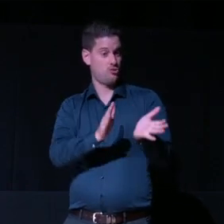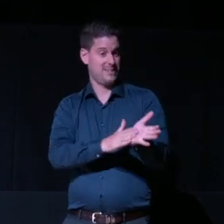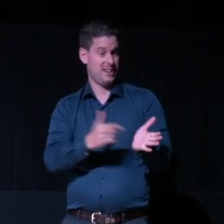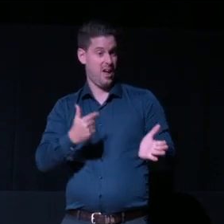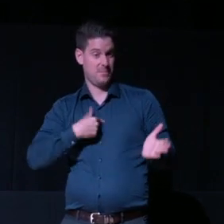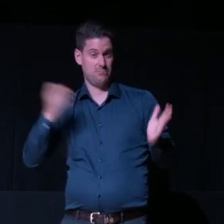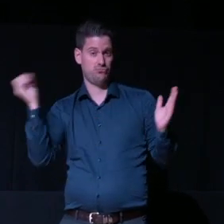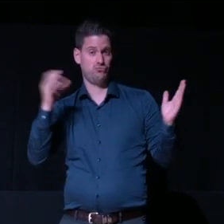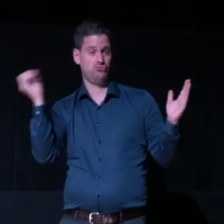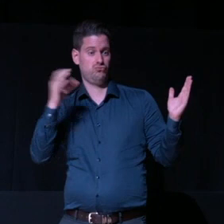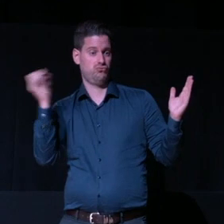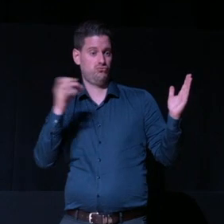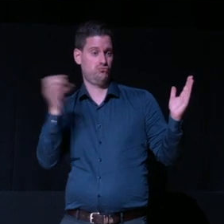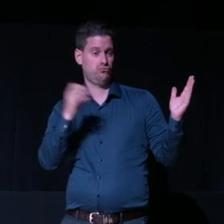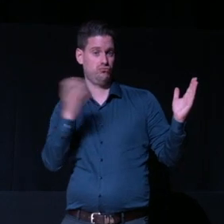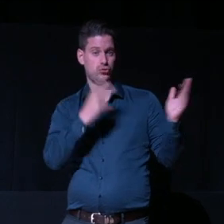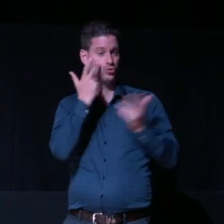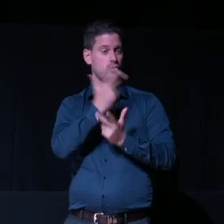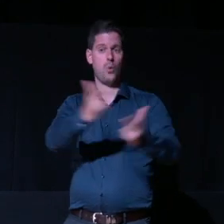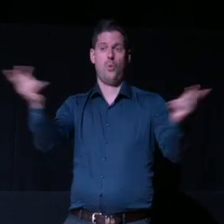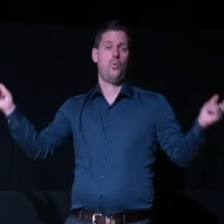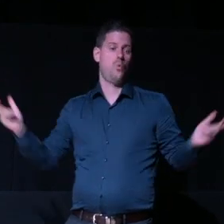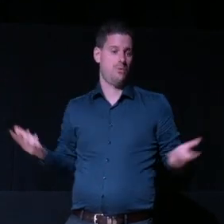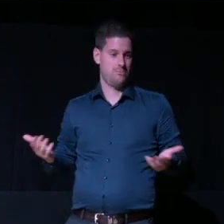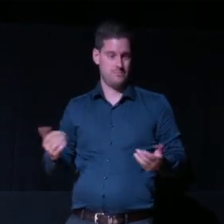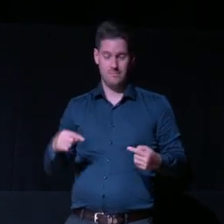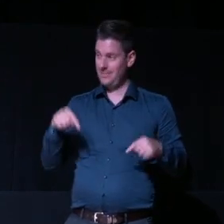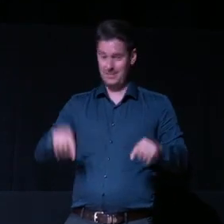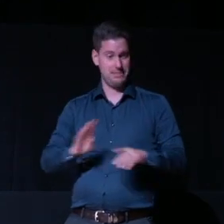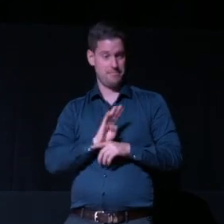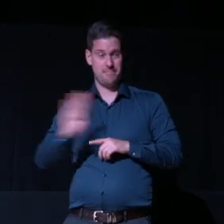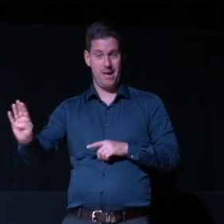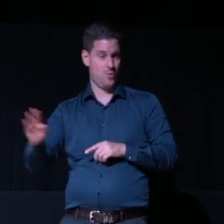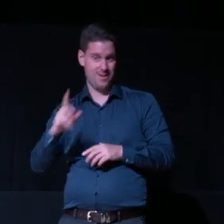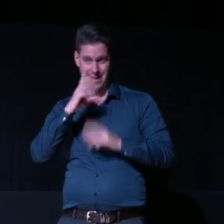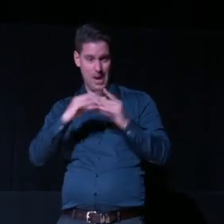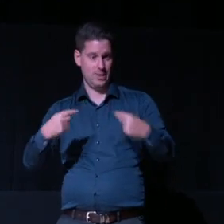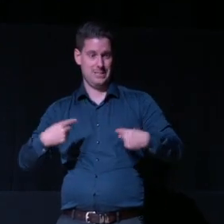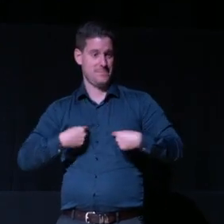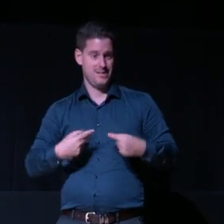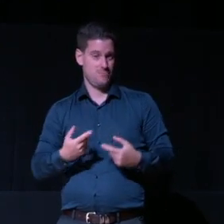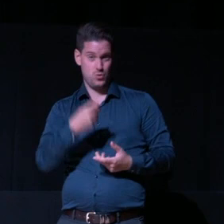open to be cancelled by this cancel panel tonight. Anyone can come and look at anything and say whatever whatever they like.